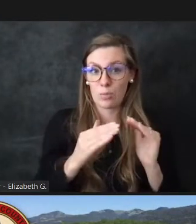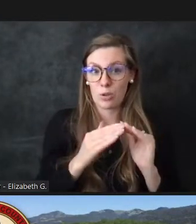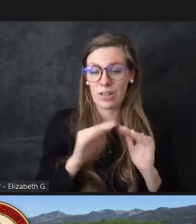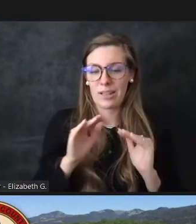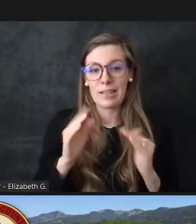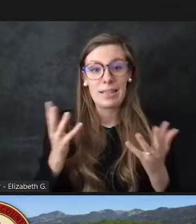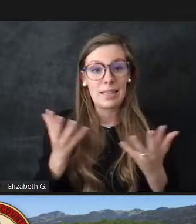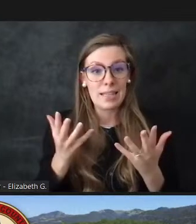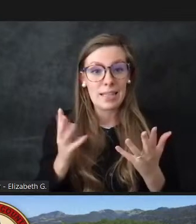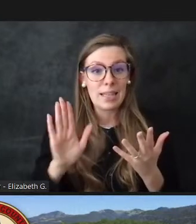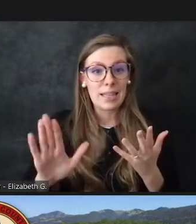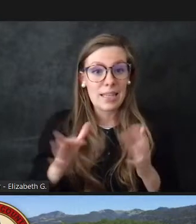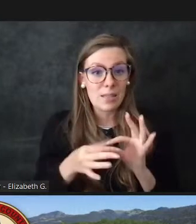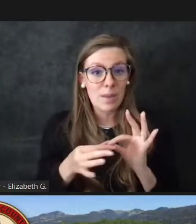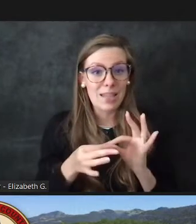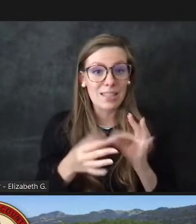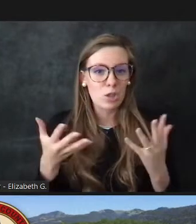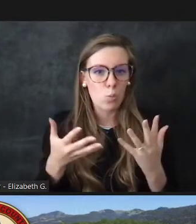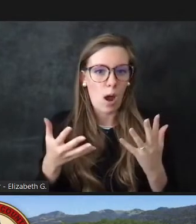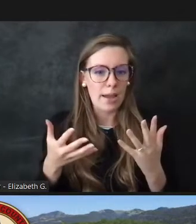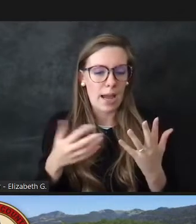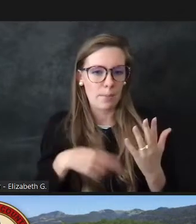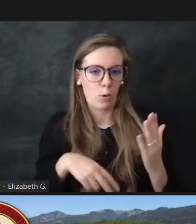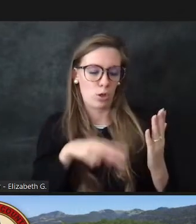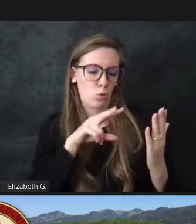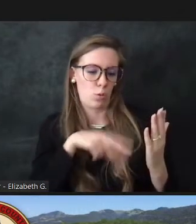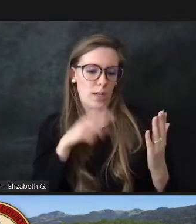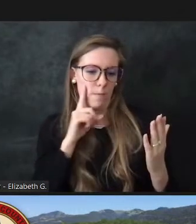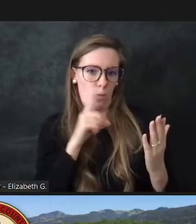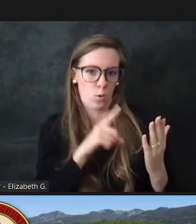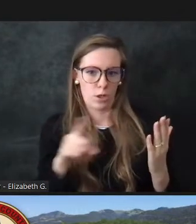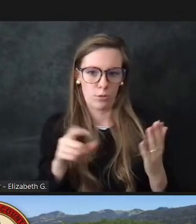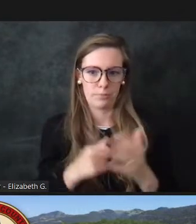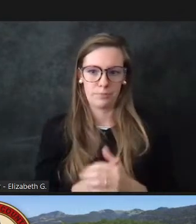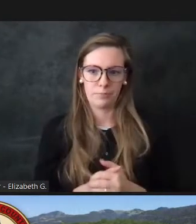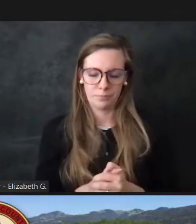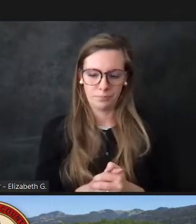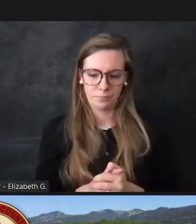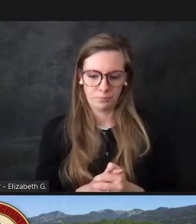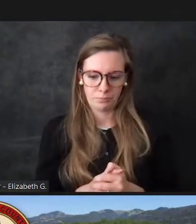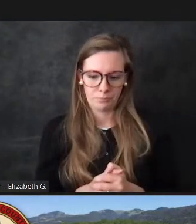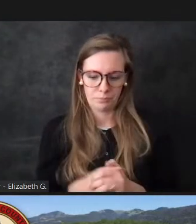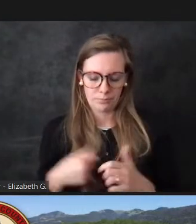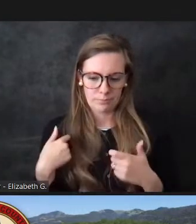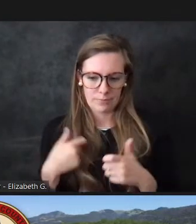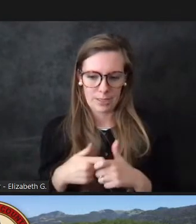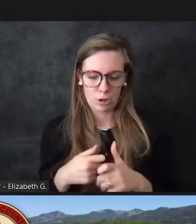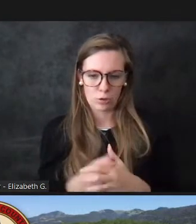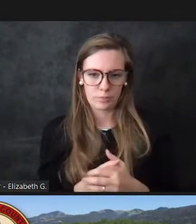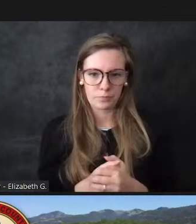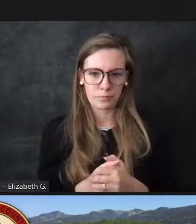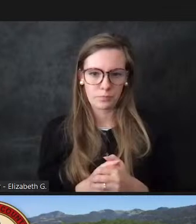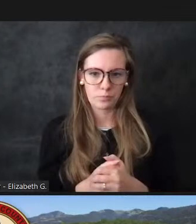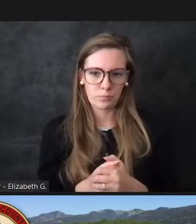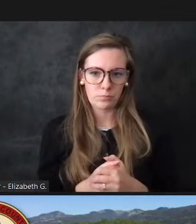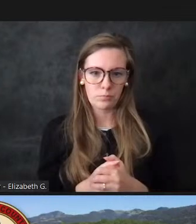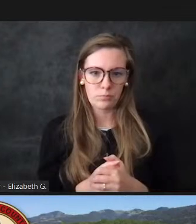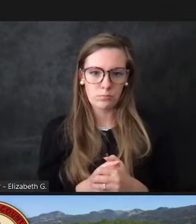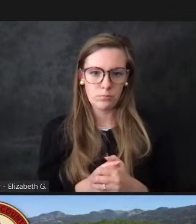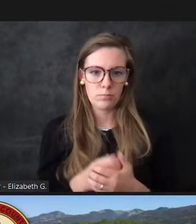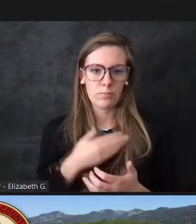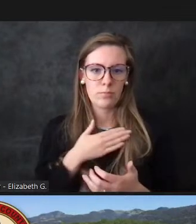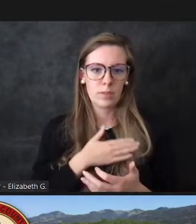These are his words that he wants to send to the community it get vaccinated.